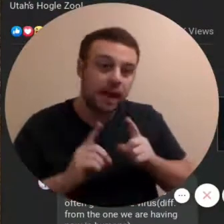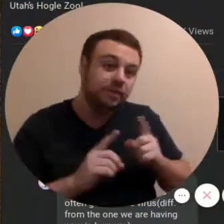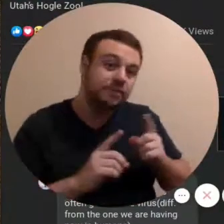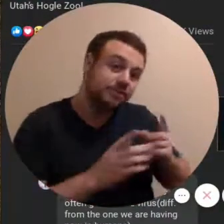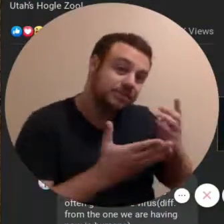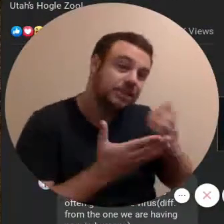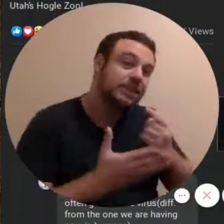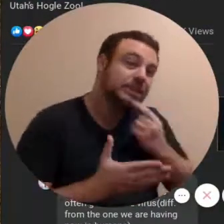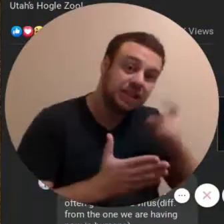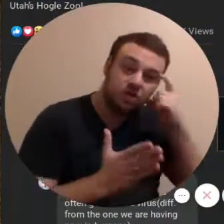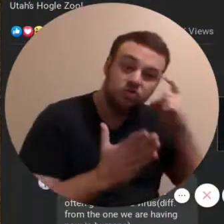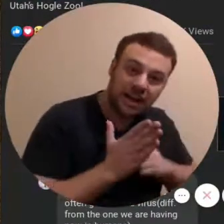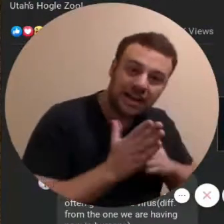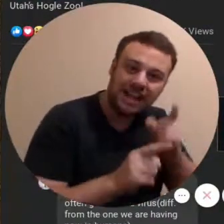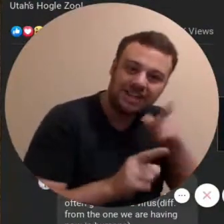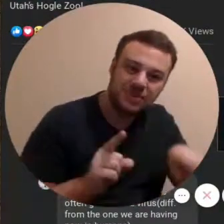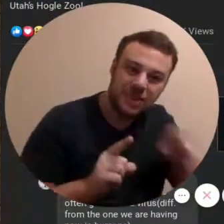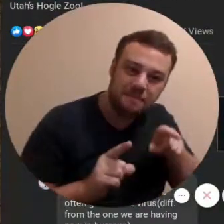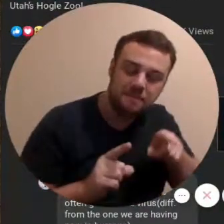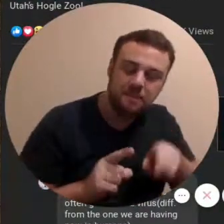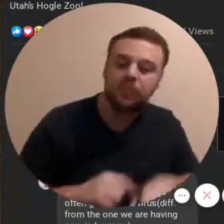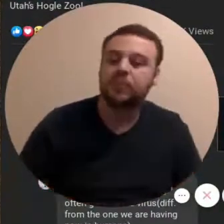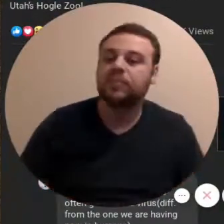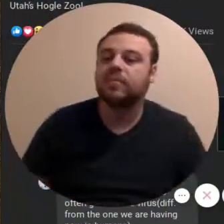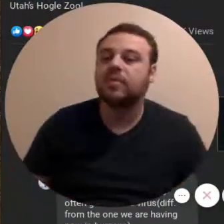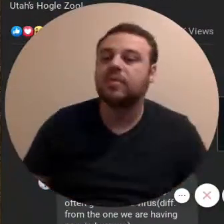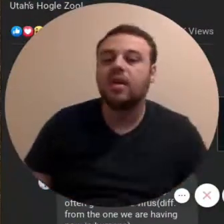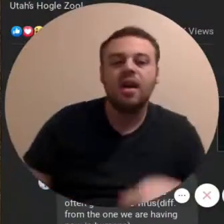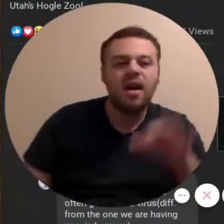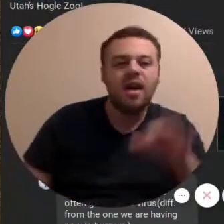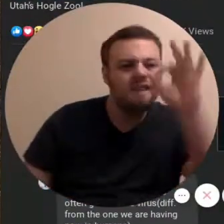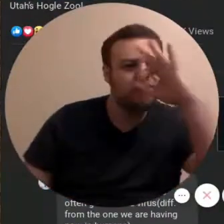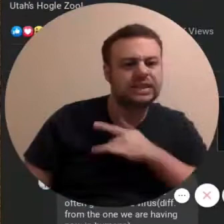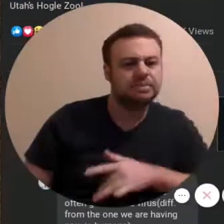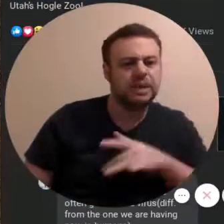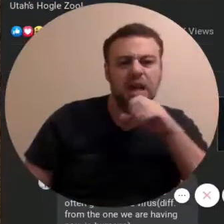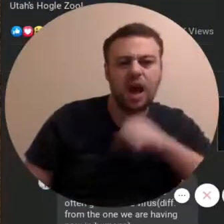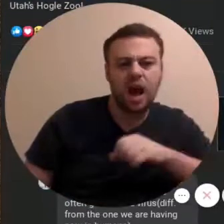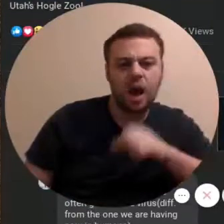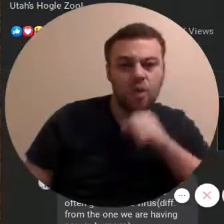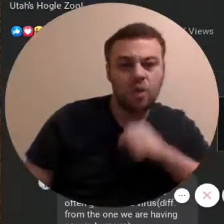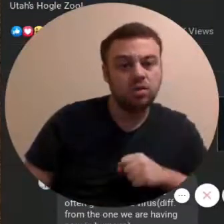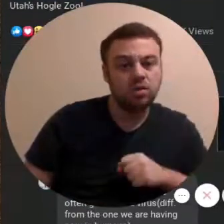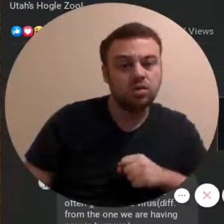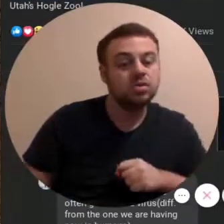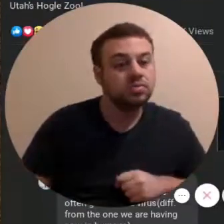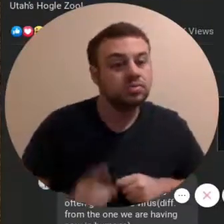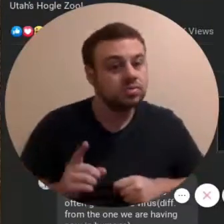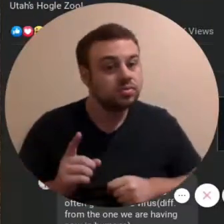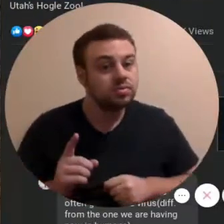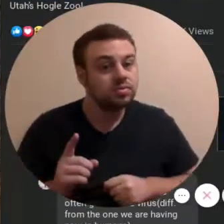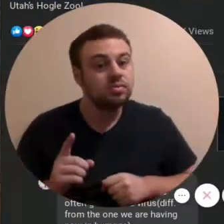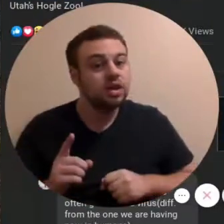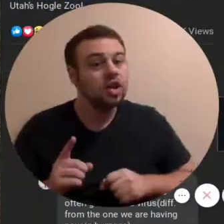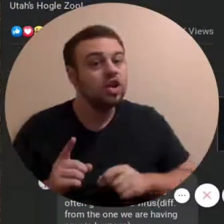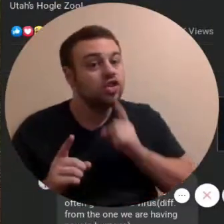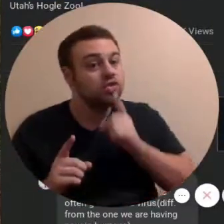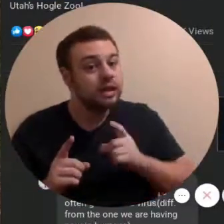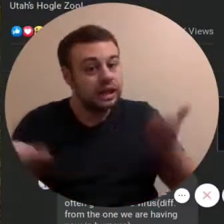Gwen: Um, under human care, it's about 12 years, but in the wild it's actually really short- usually a little over 2 years.